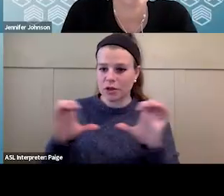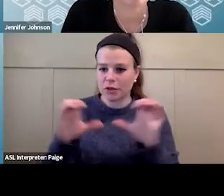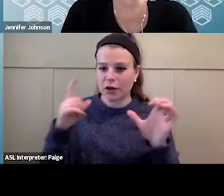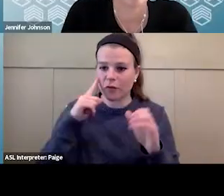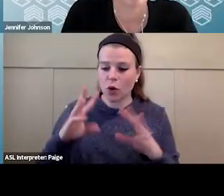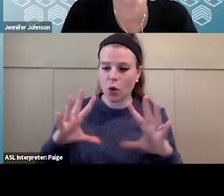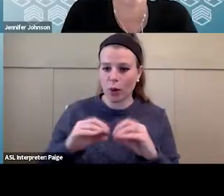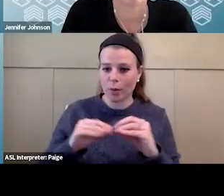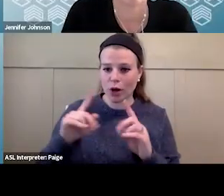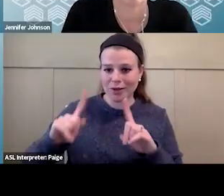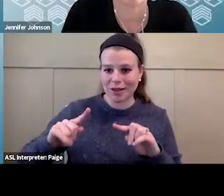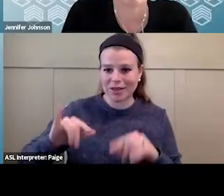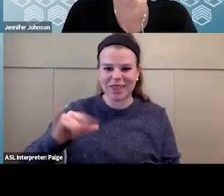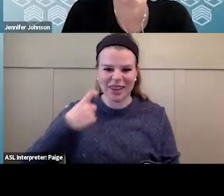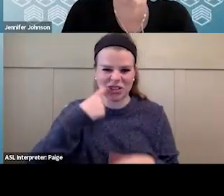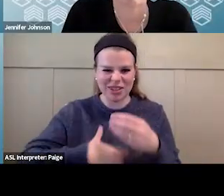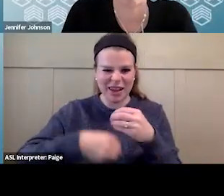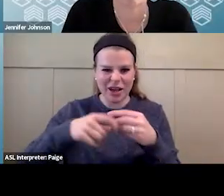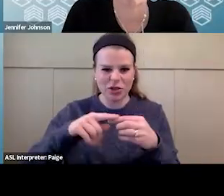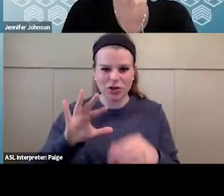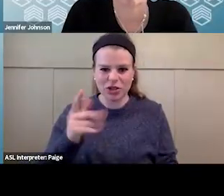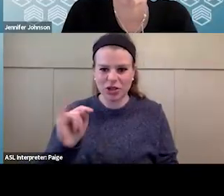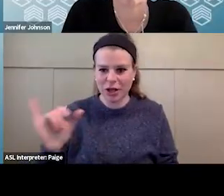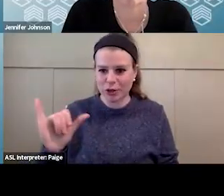That was just dropped in the chat as well by Sam Rogers.